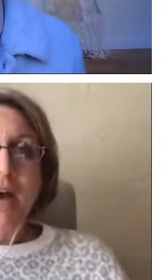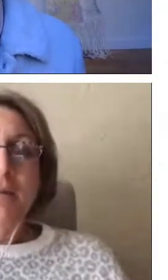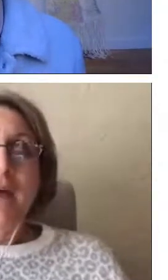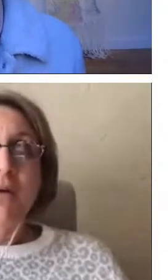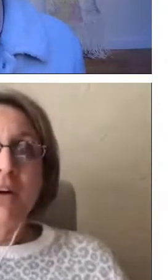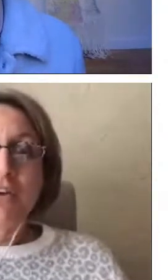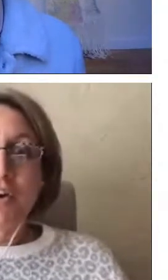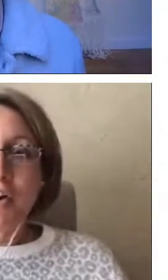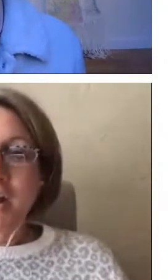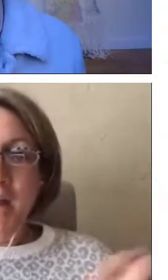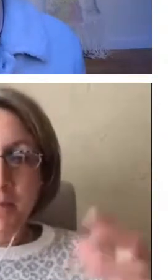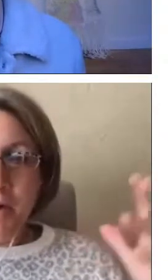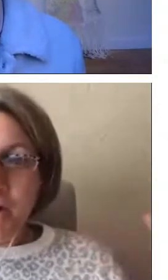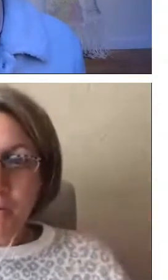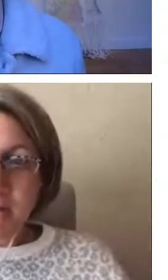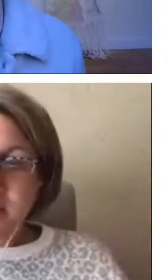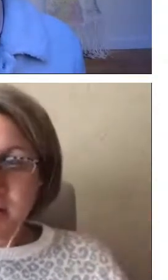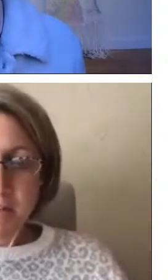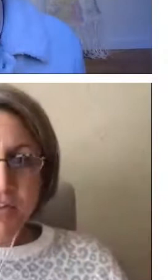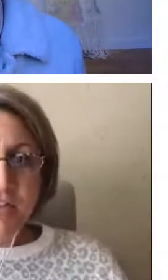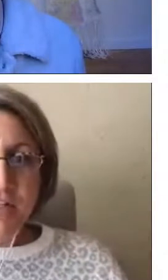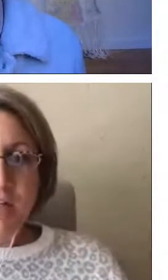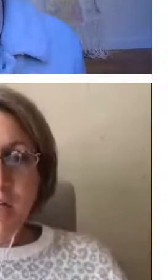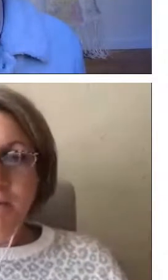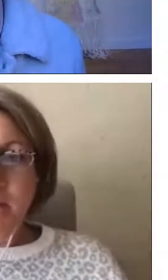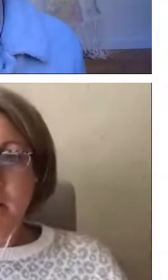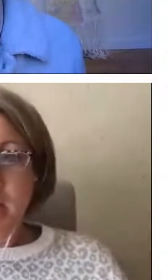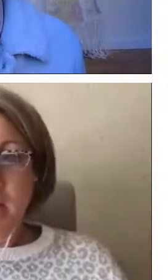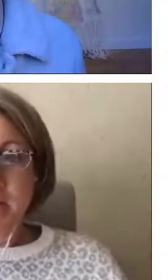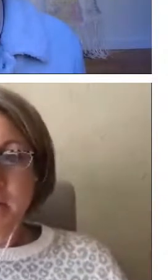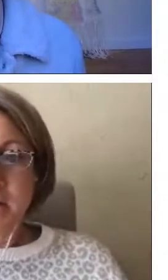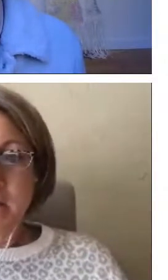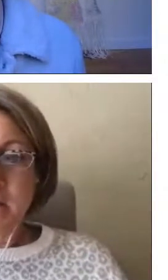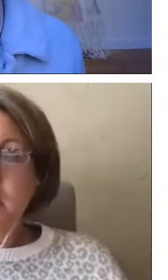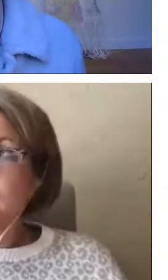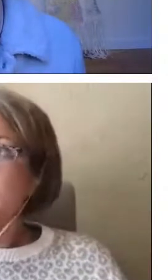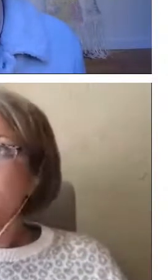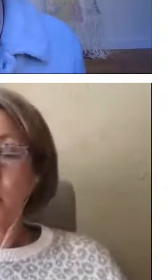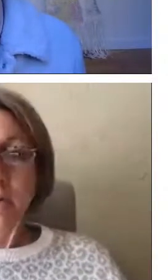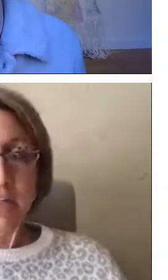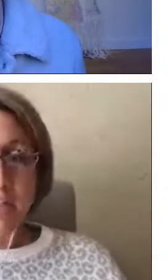However, I'm always interested in redlining and data, and I think there's a correlation